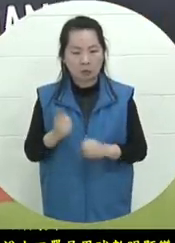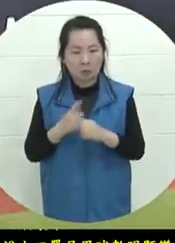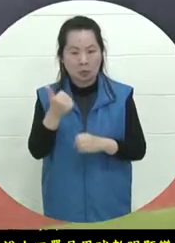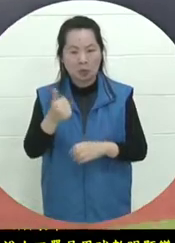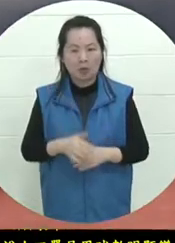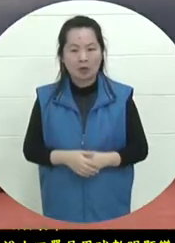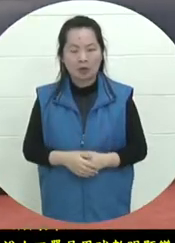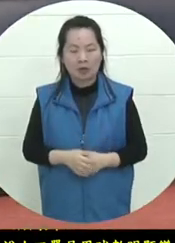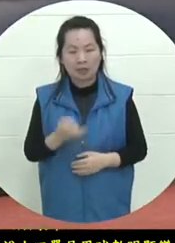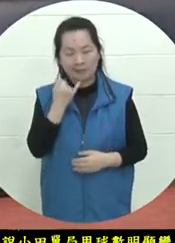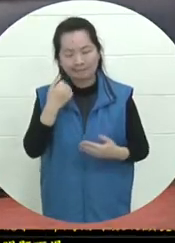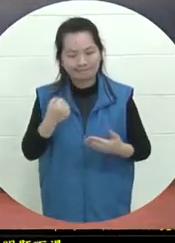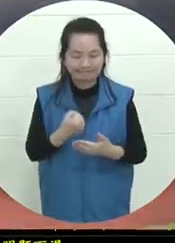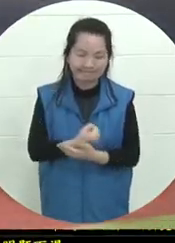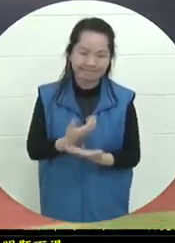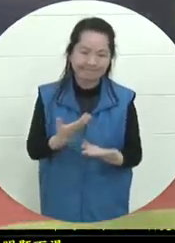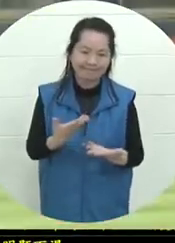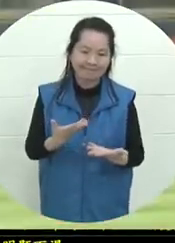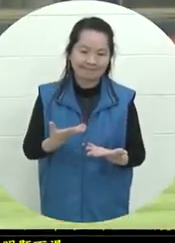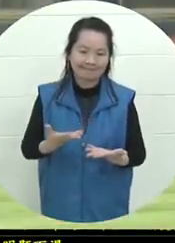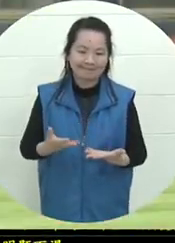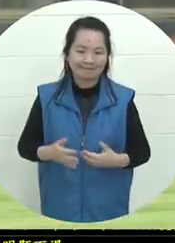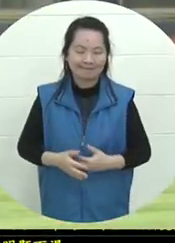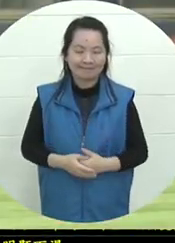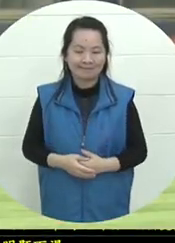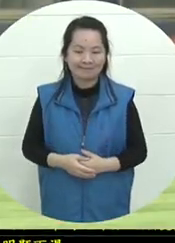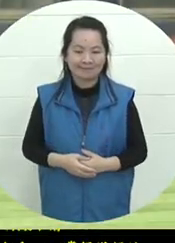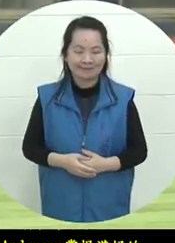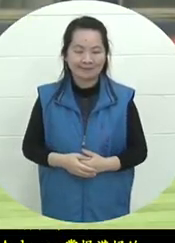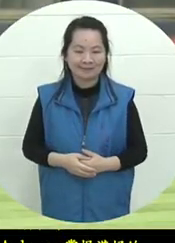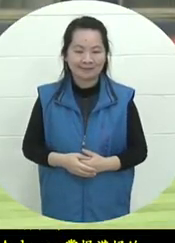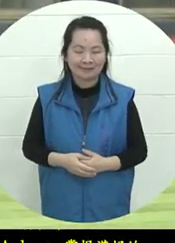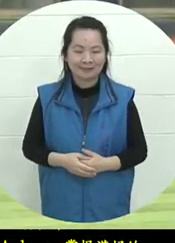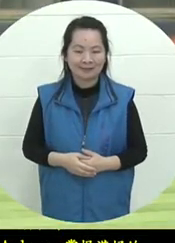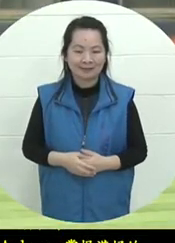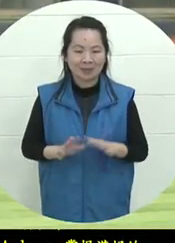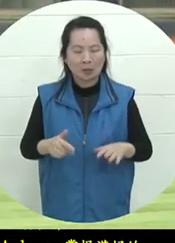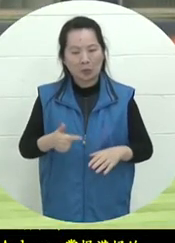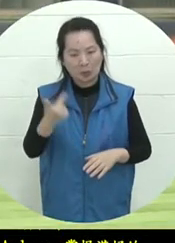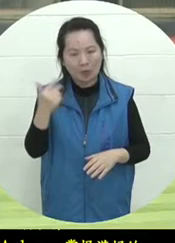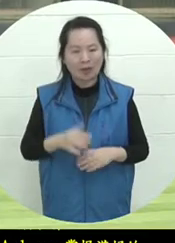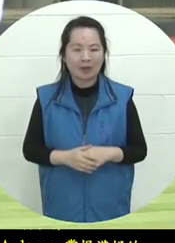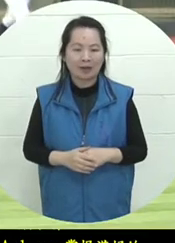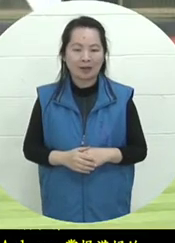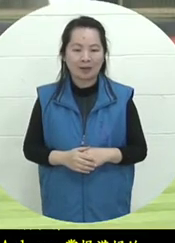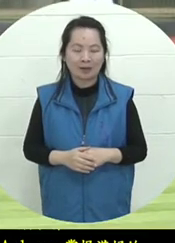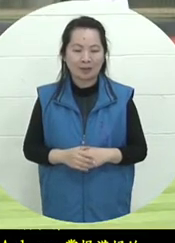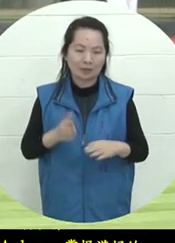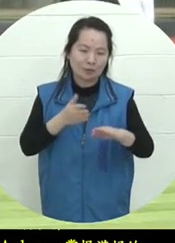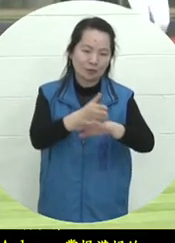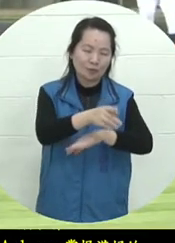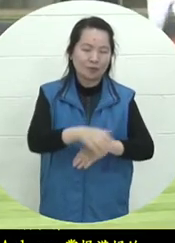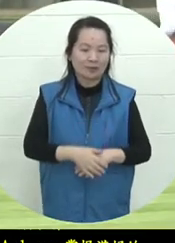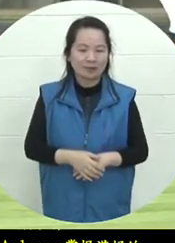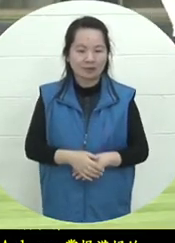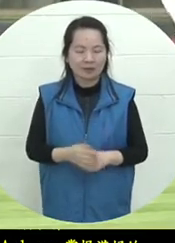Wow, it's a pity that it was pulled too fast in the end . It showed off. I think I have hit this